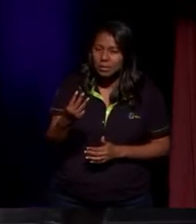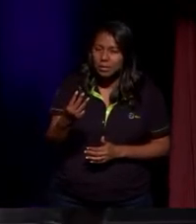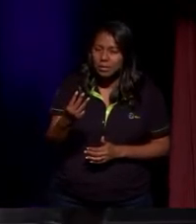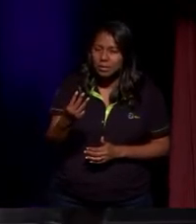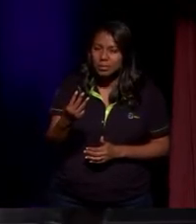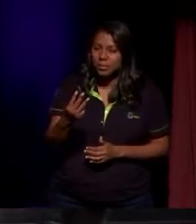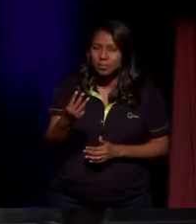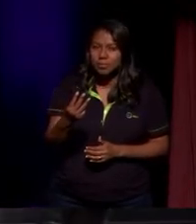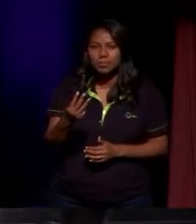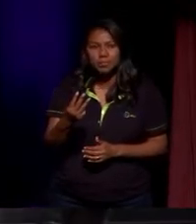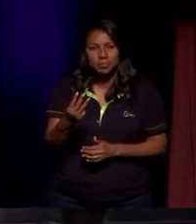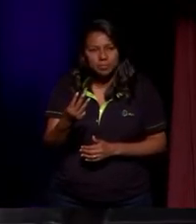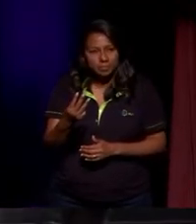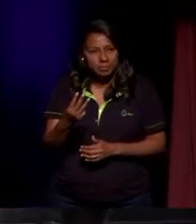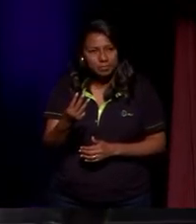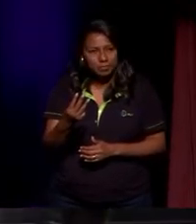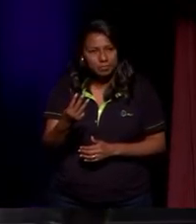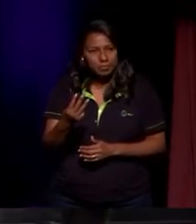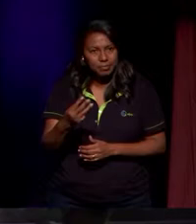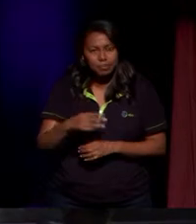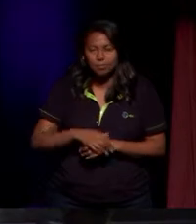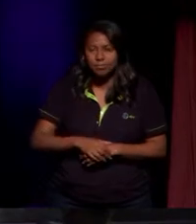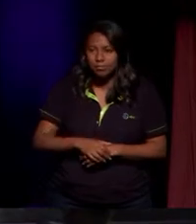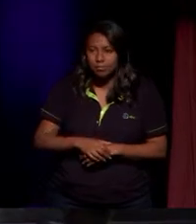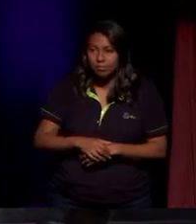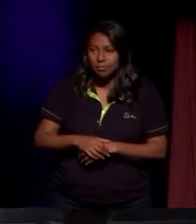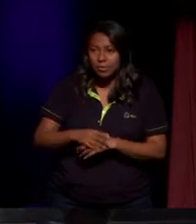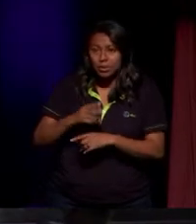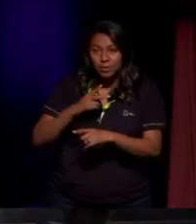to Emily Fares, the victory for the suffrage.